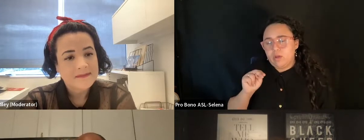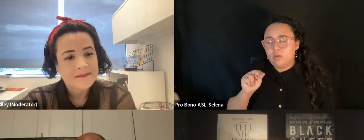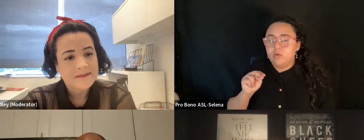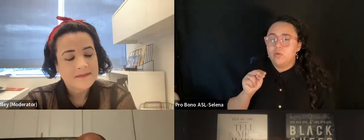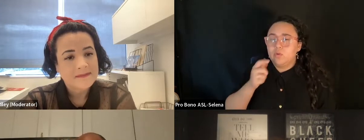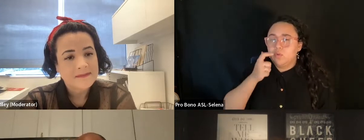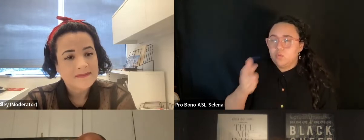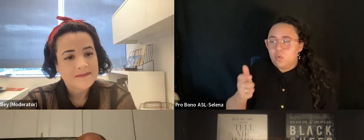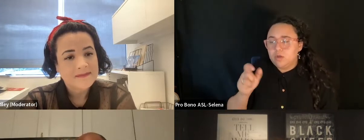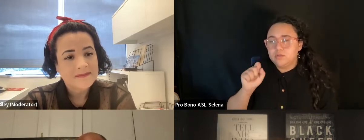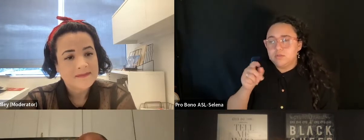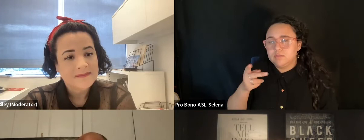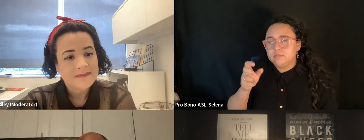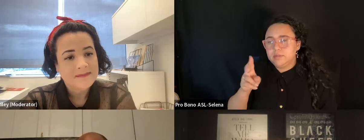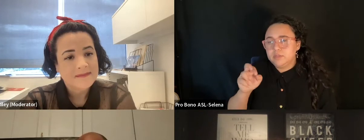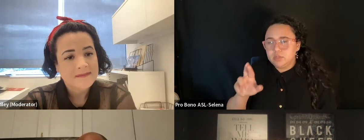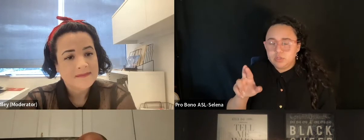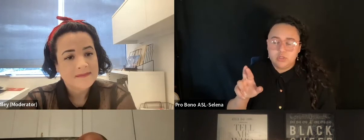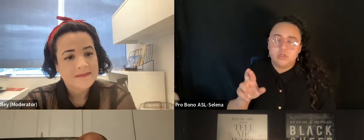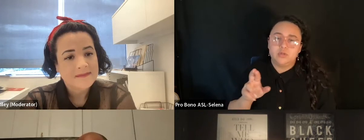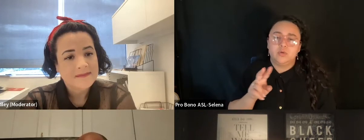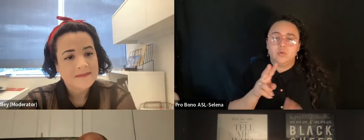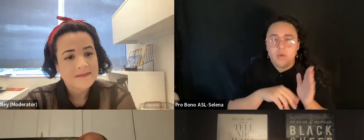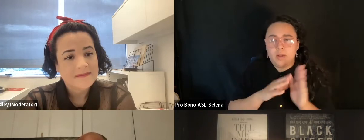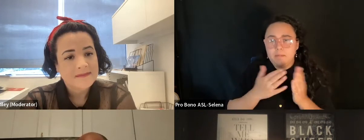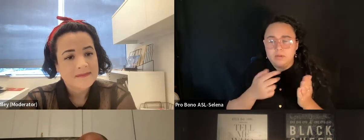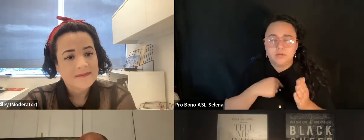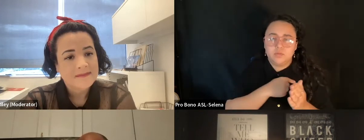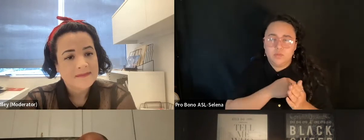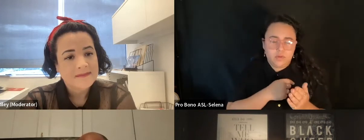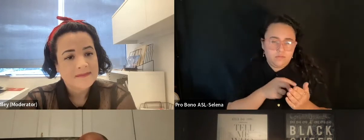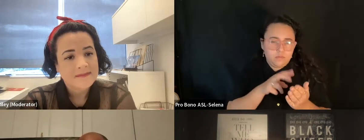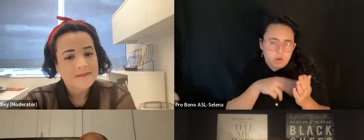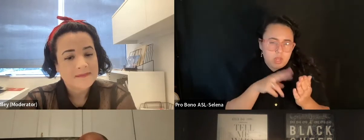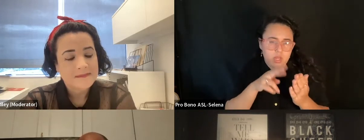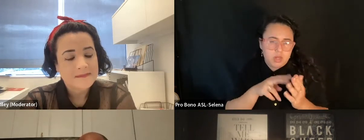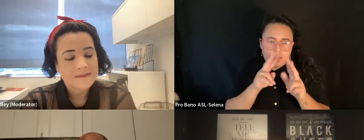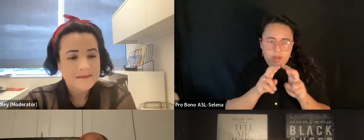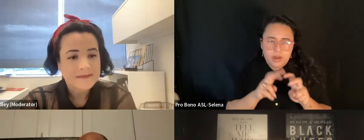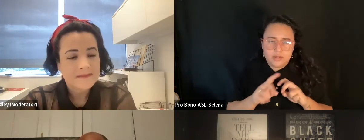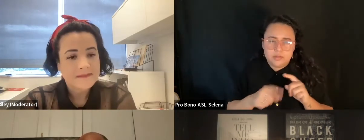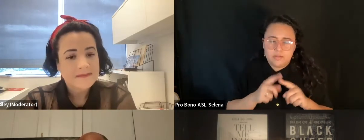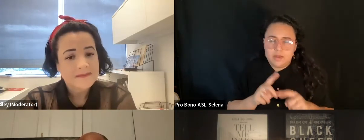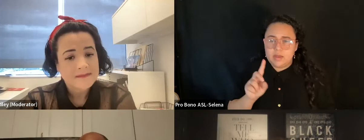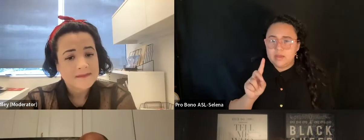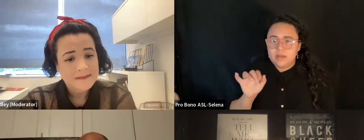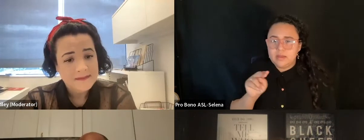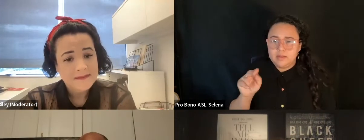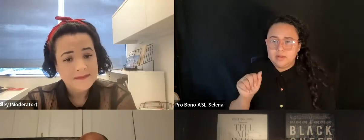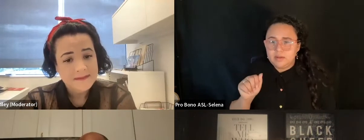And we all come with the story with I guess emotional baggage for lack of a better word.